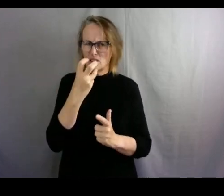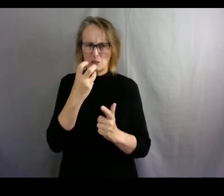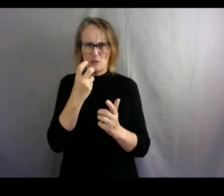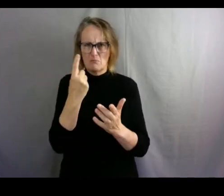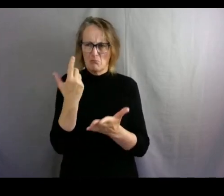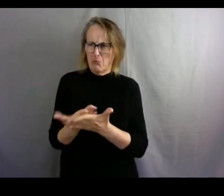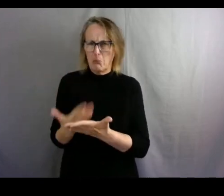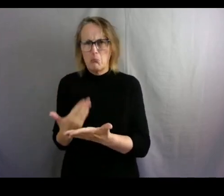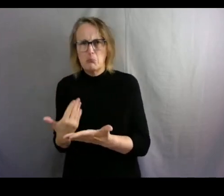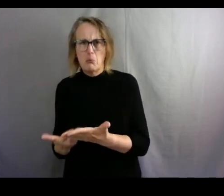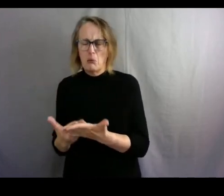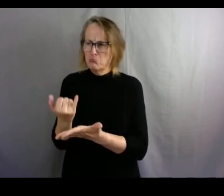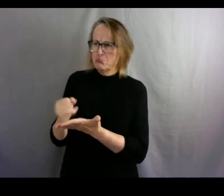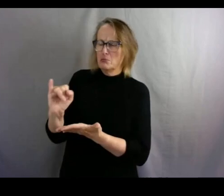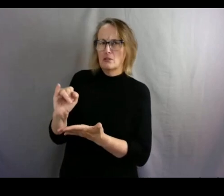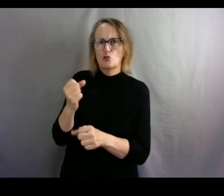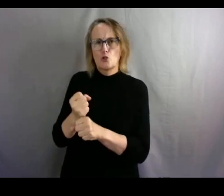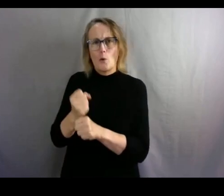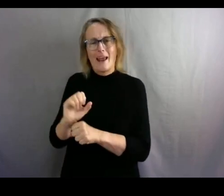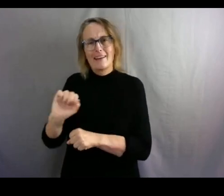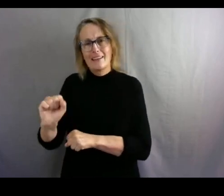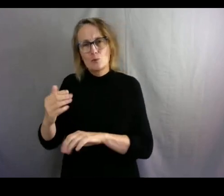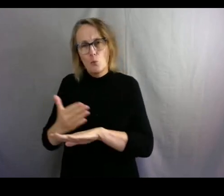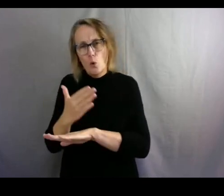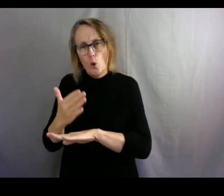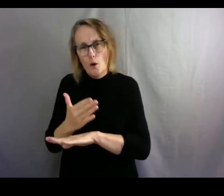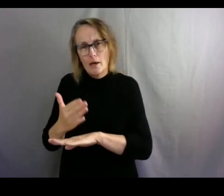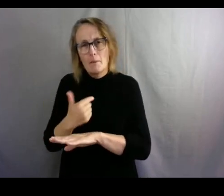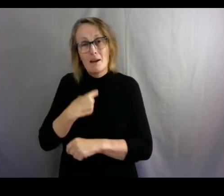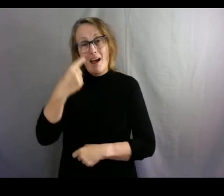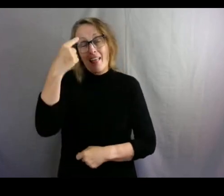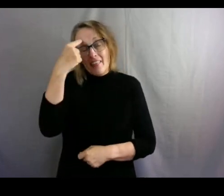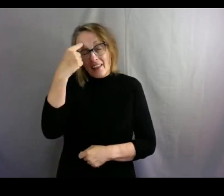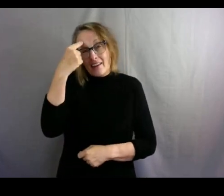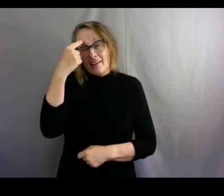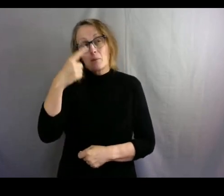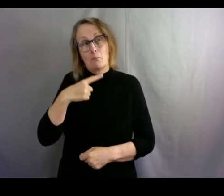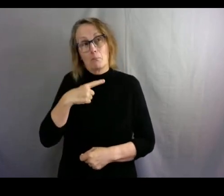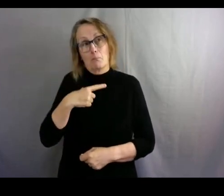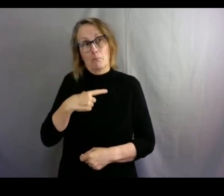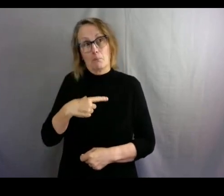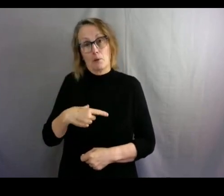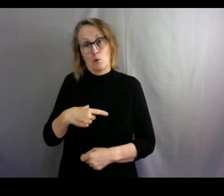about Gauguin's work, but I think that it's because they only know the surface